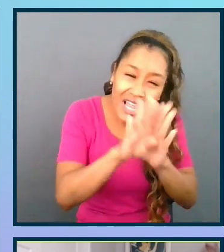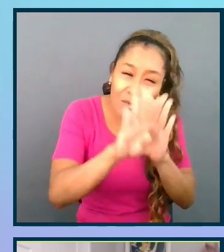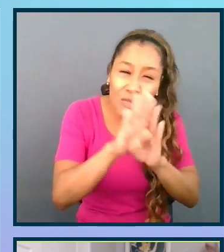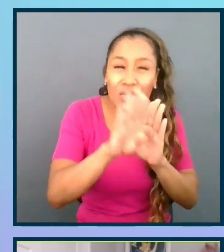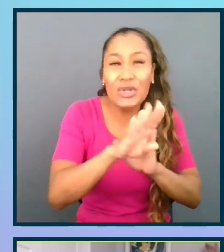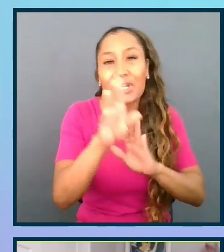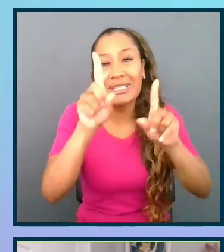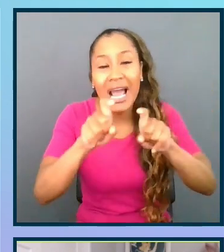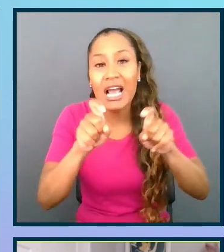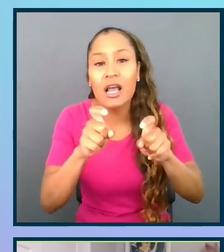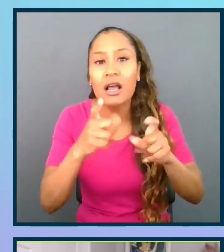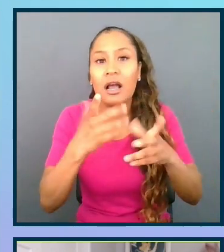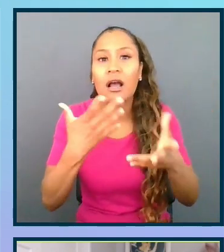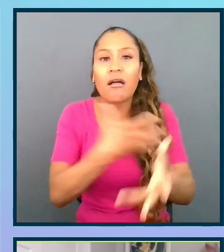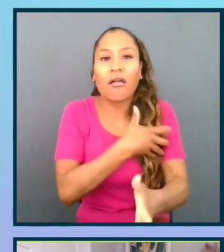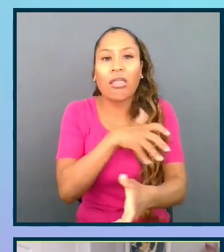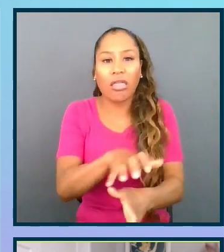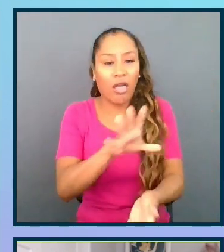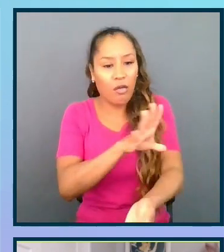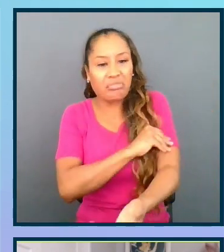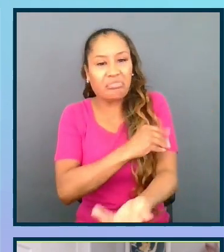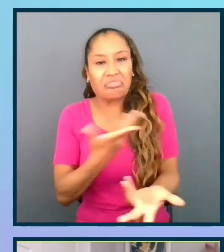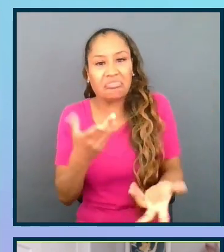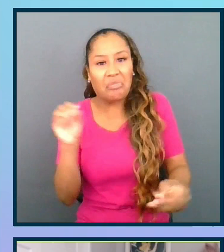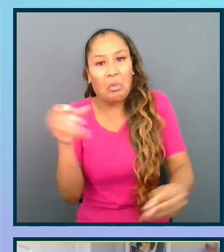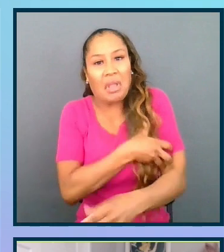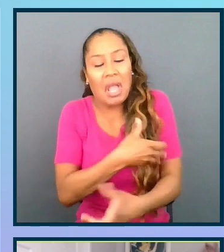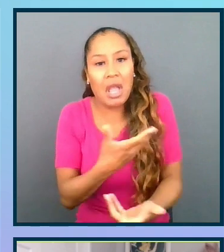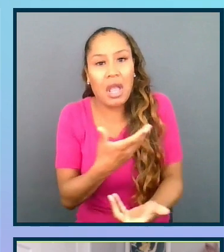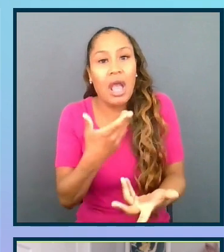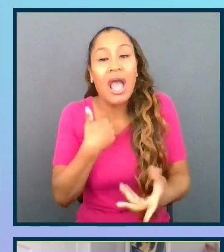And the things that they could fix, often required workarounds.